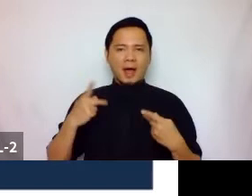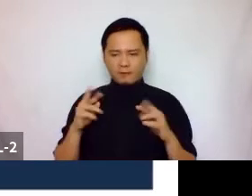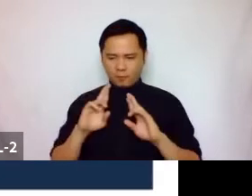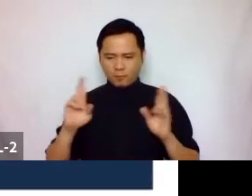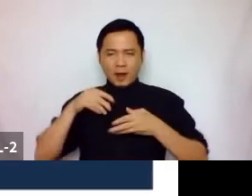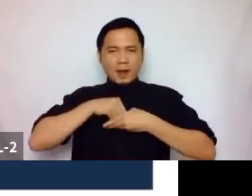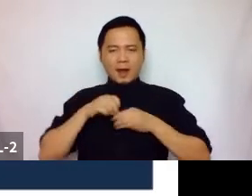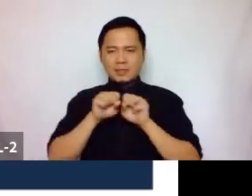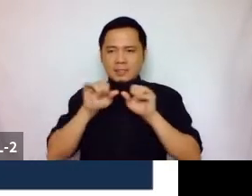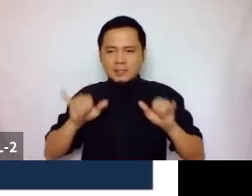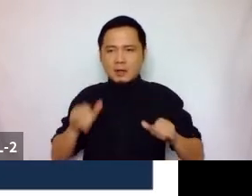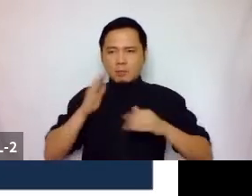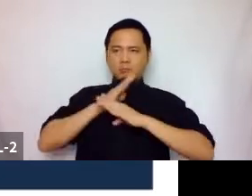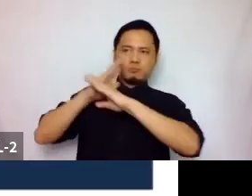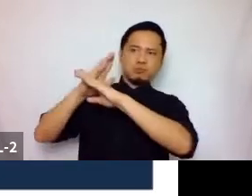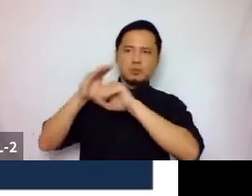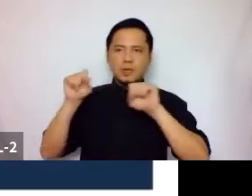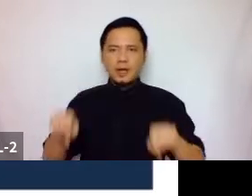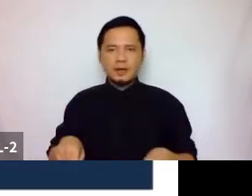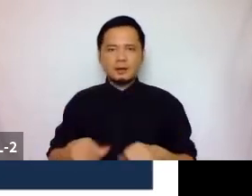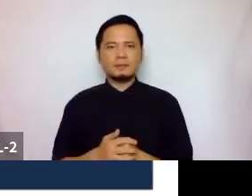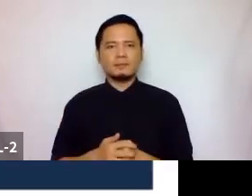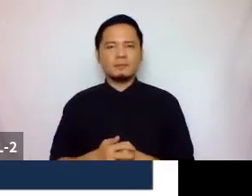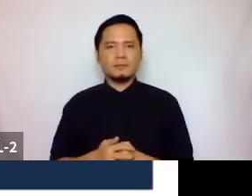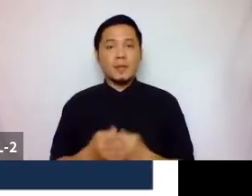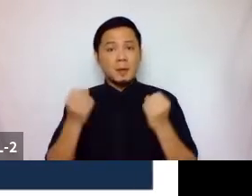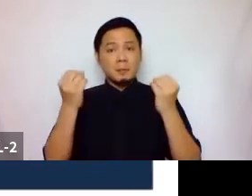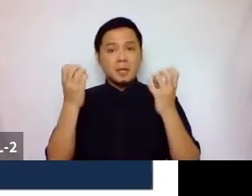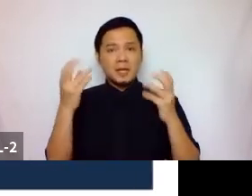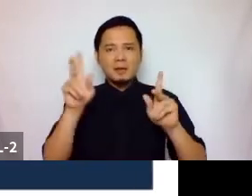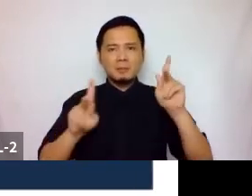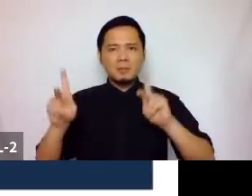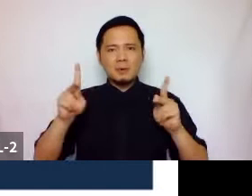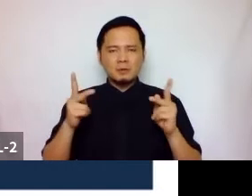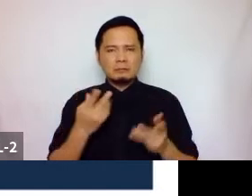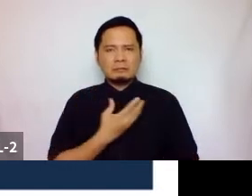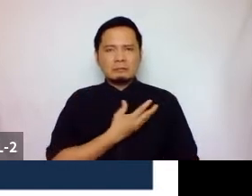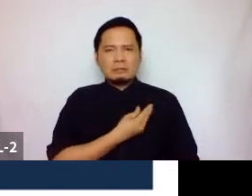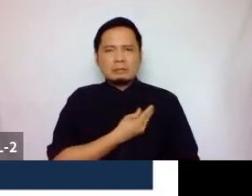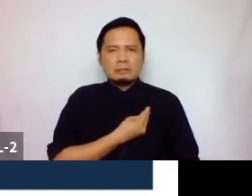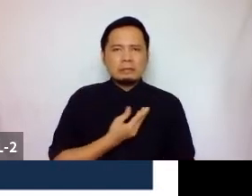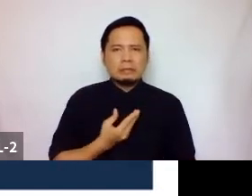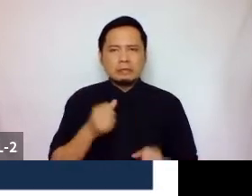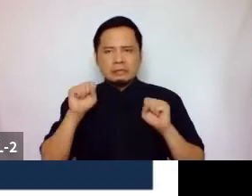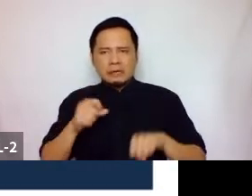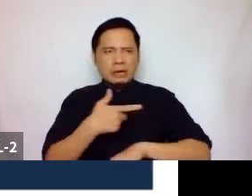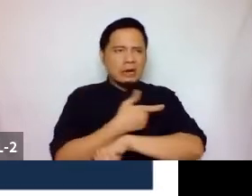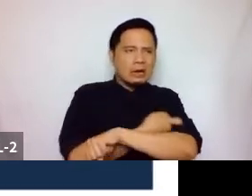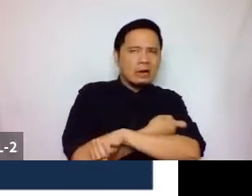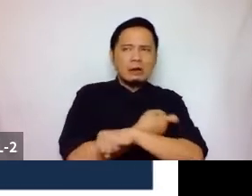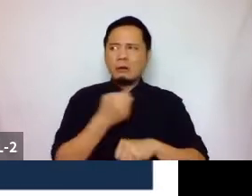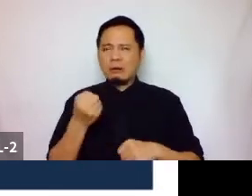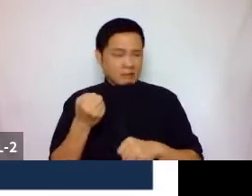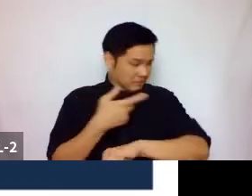A lot are afraid that if they get vaccinated they would get COVID-19.